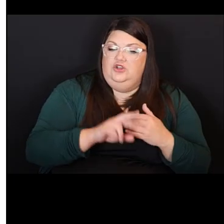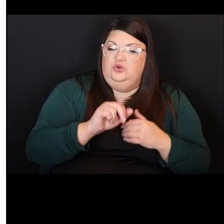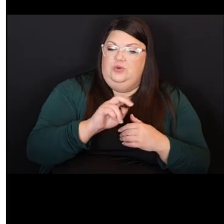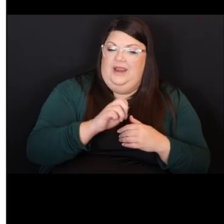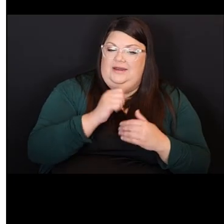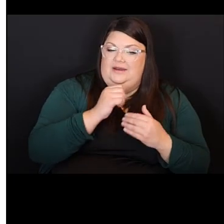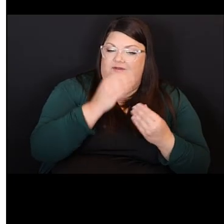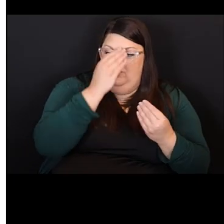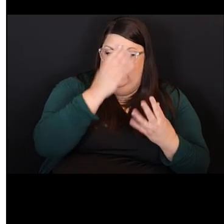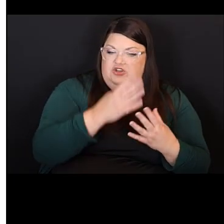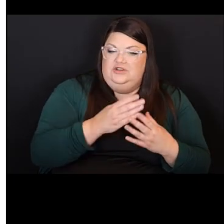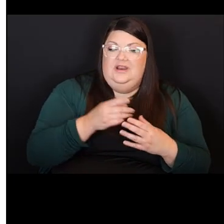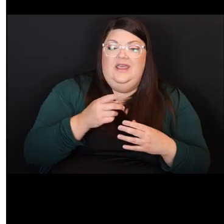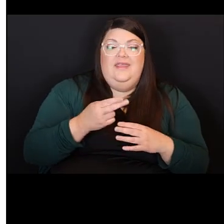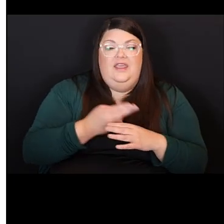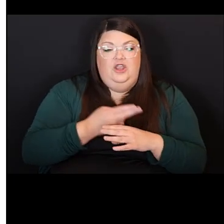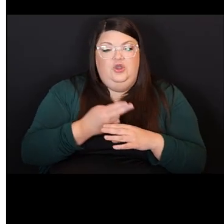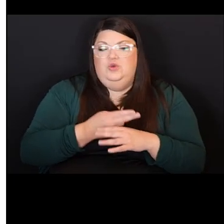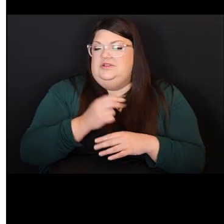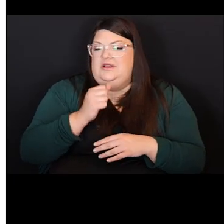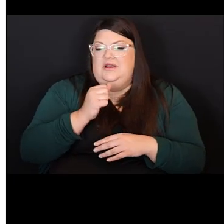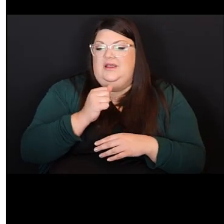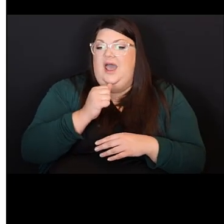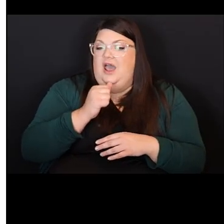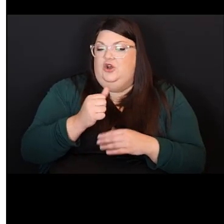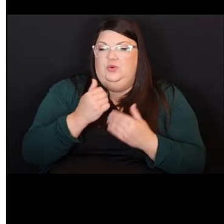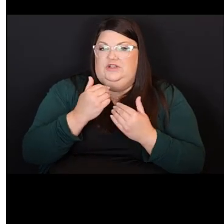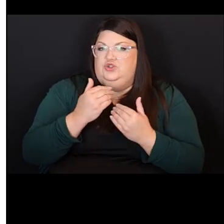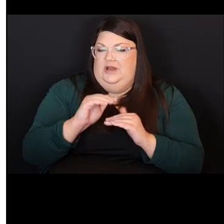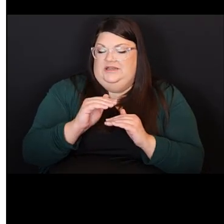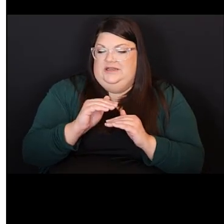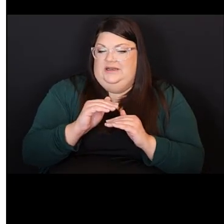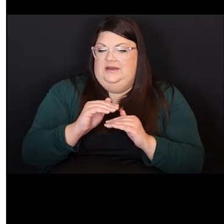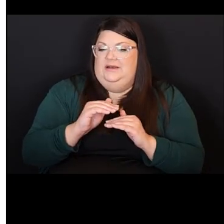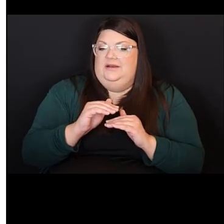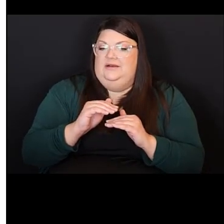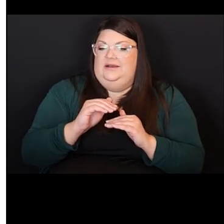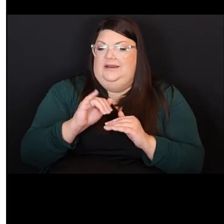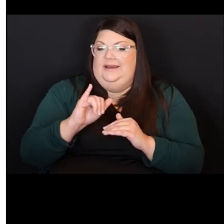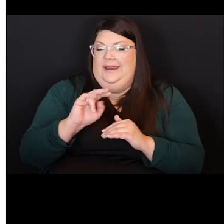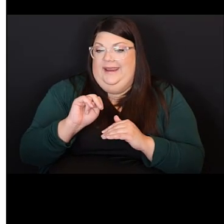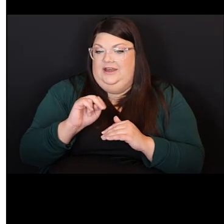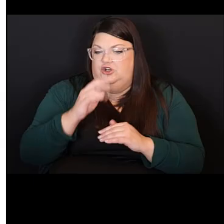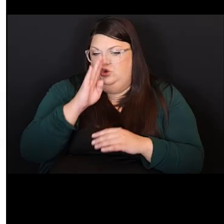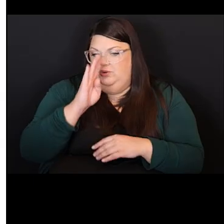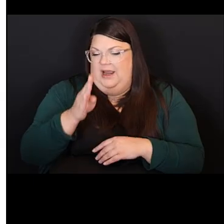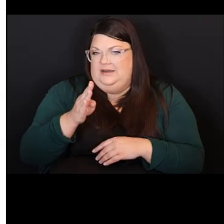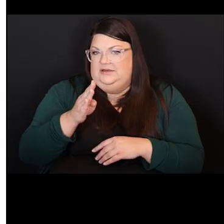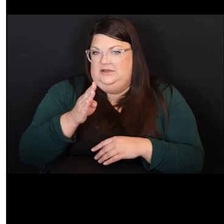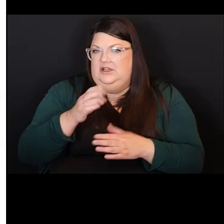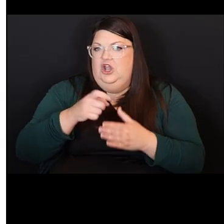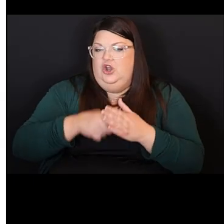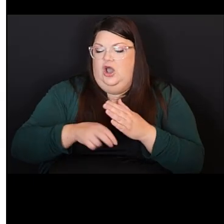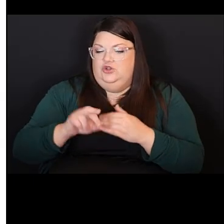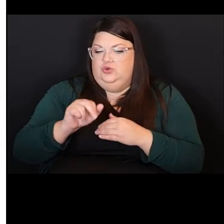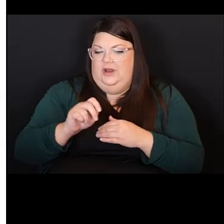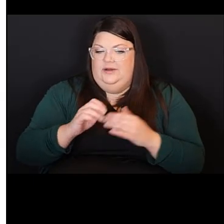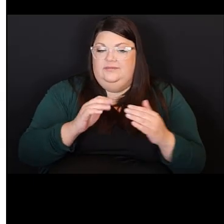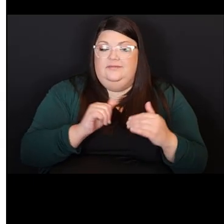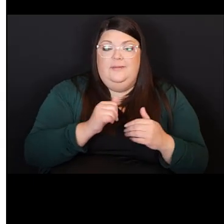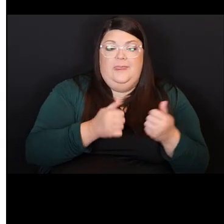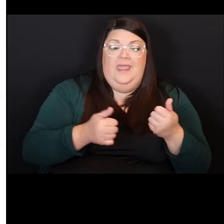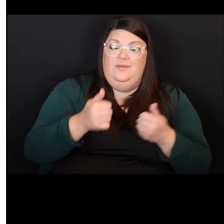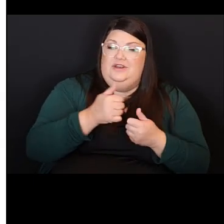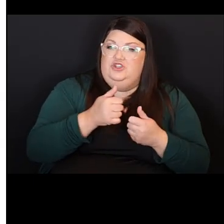use an unrestricted indirect cost rate. Administrative Cost Limitation: This program